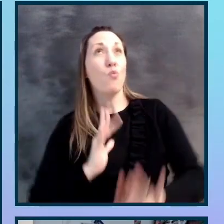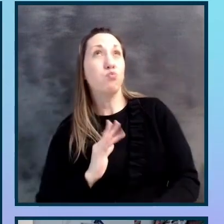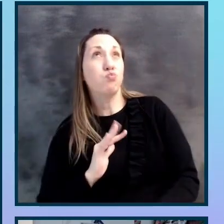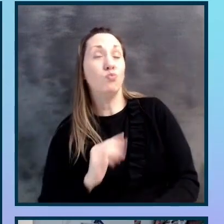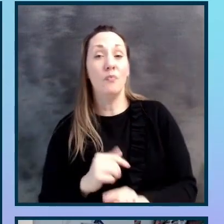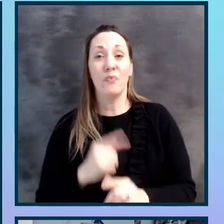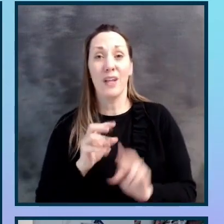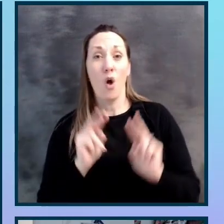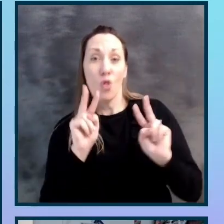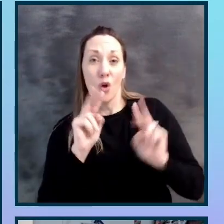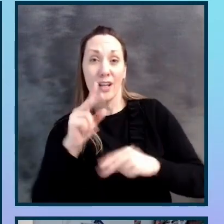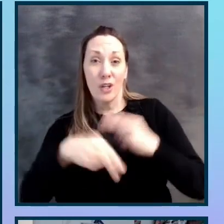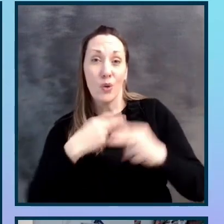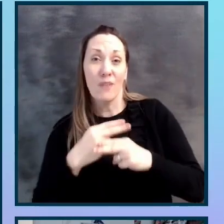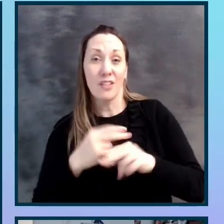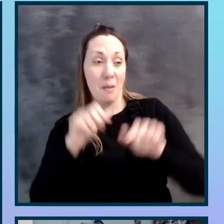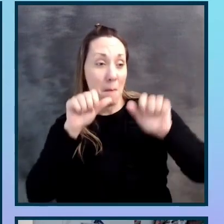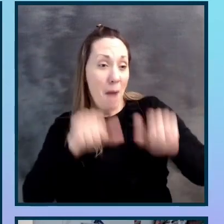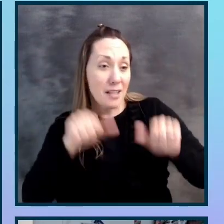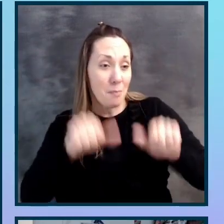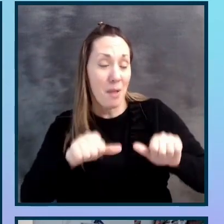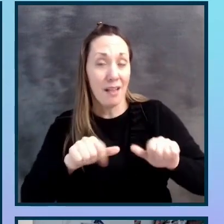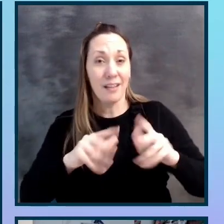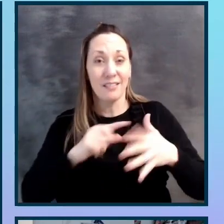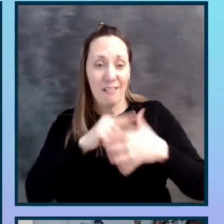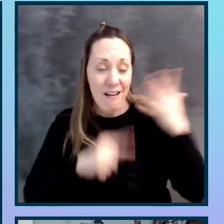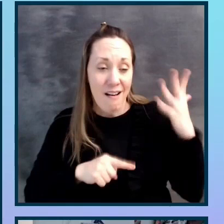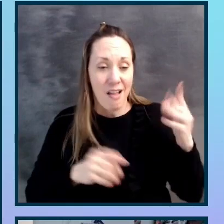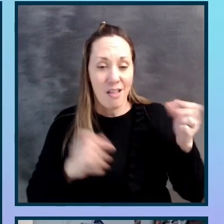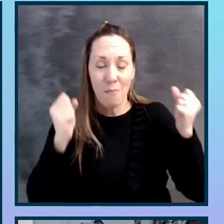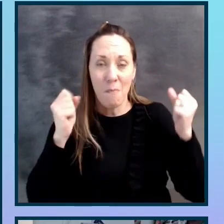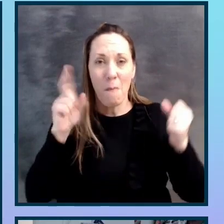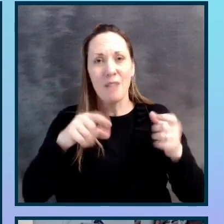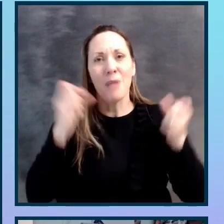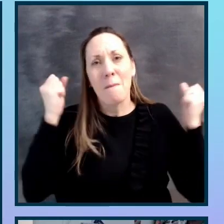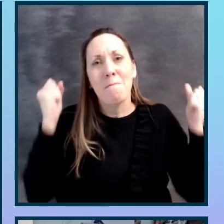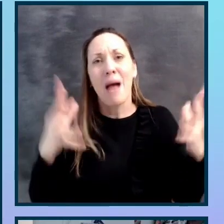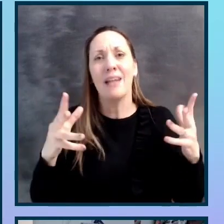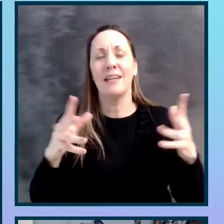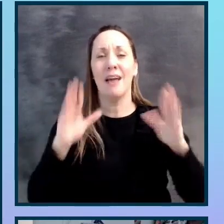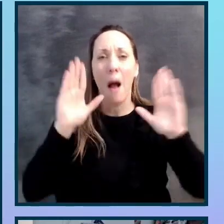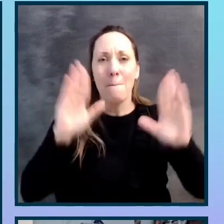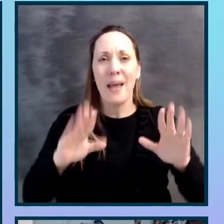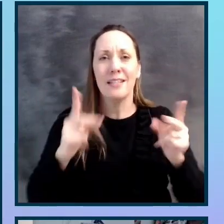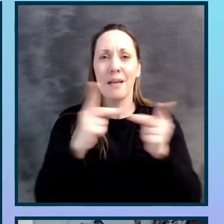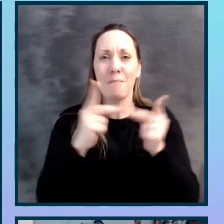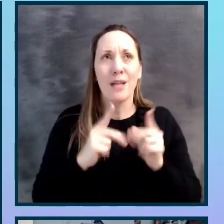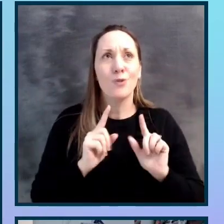look at the universal possibilities. There must be so many amazing places to go and things to experience out there."